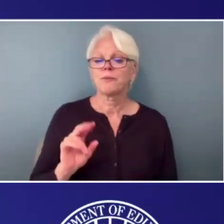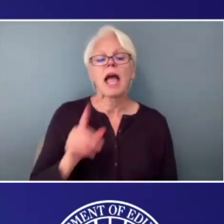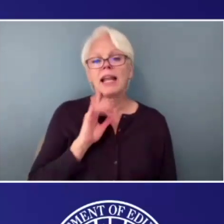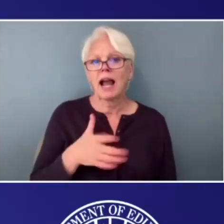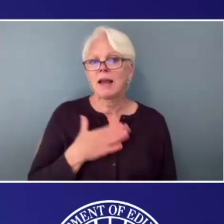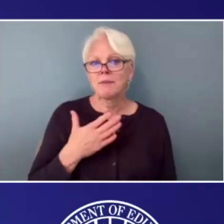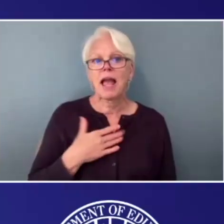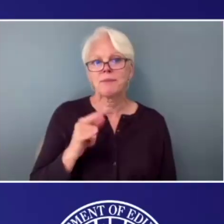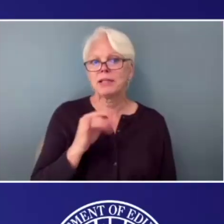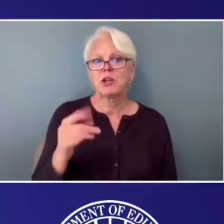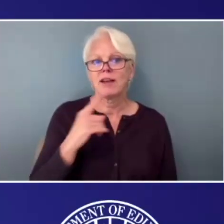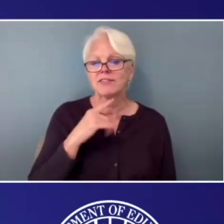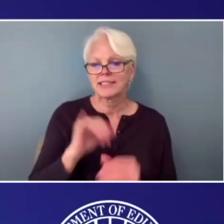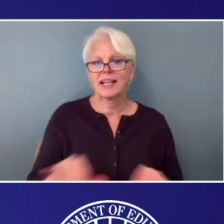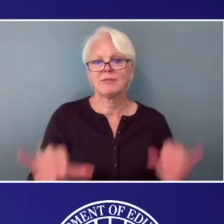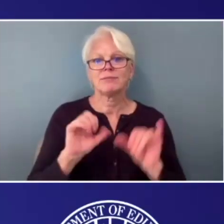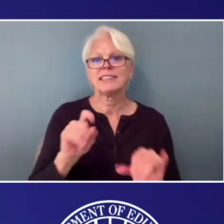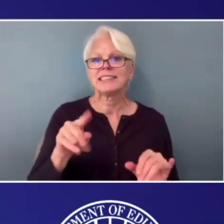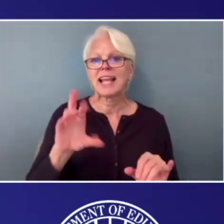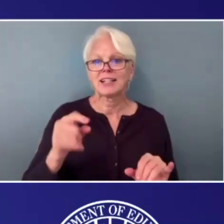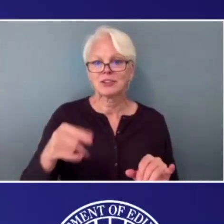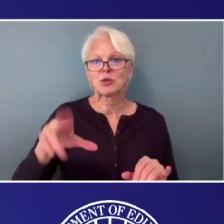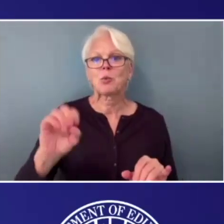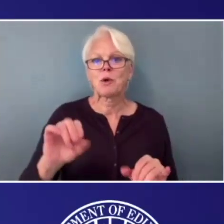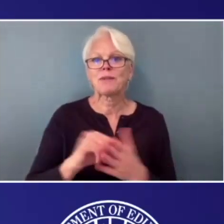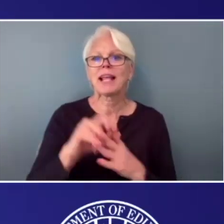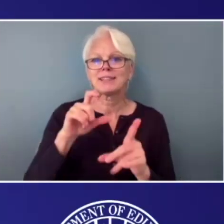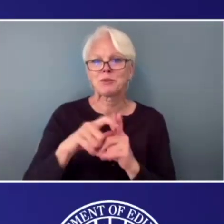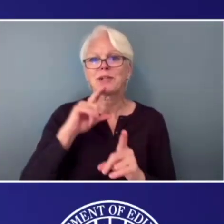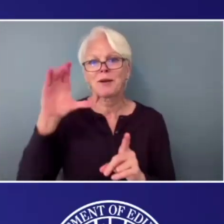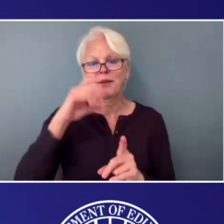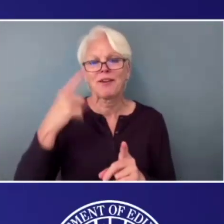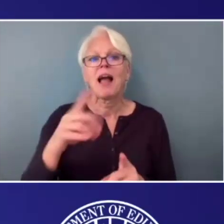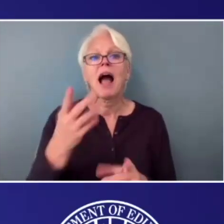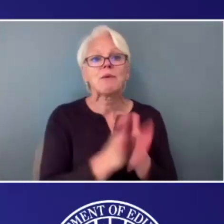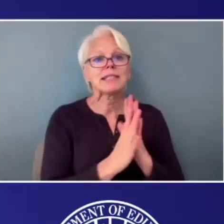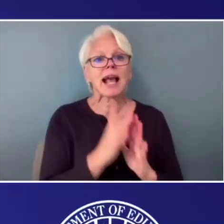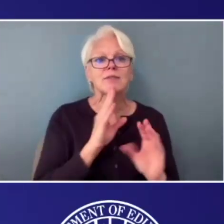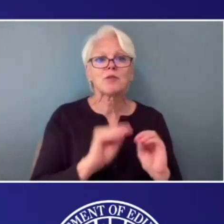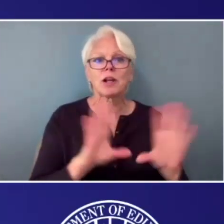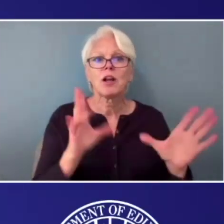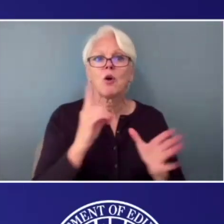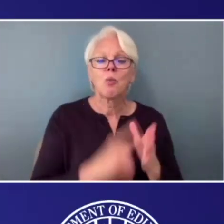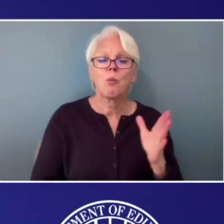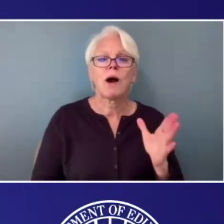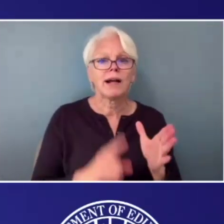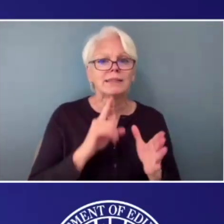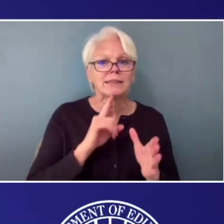status quo because that's, that's the word I was searching for. I was asking for clarification on what status quo meant.